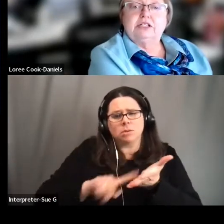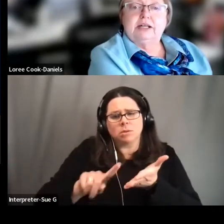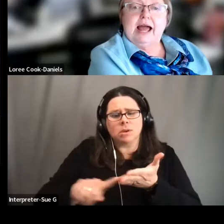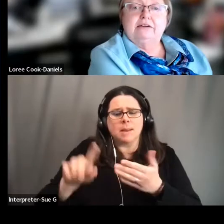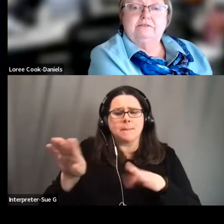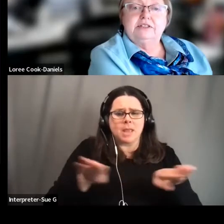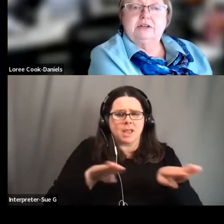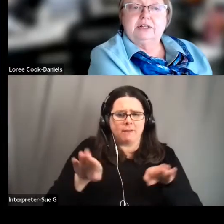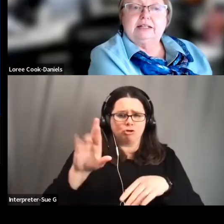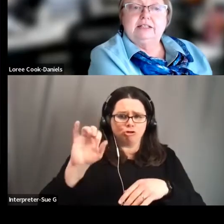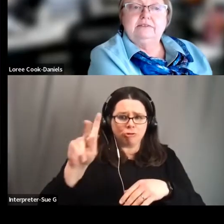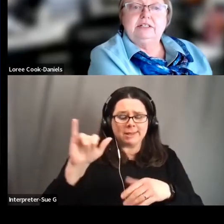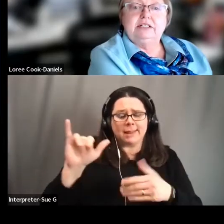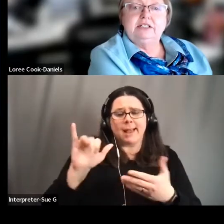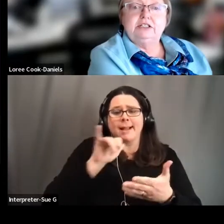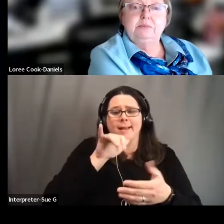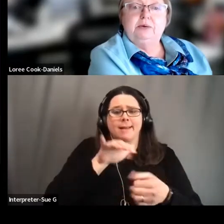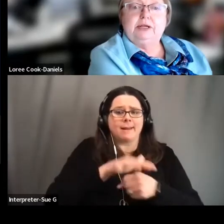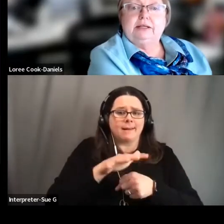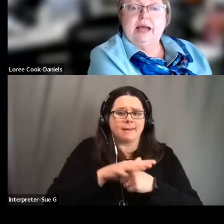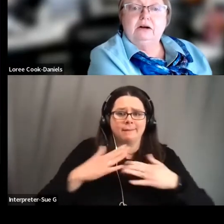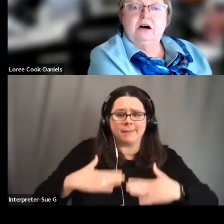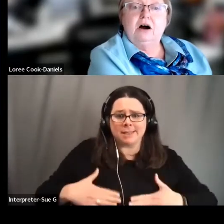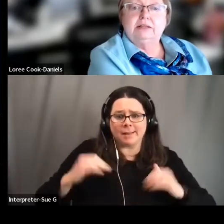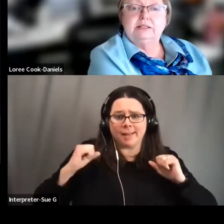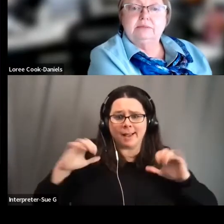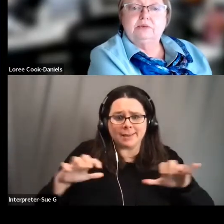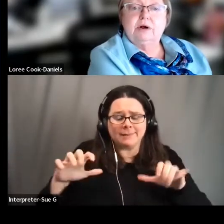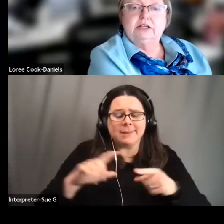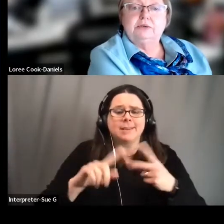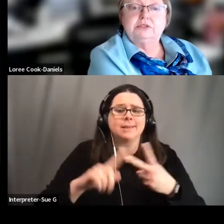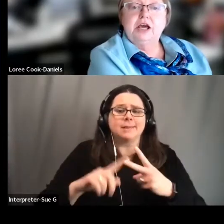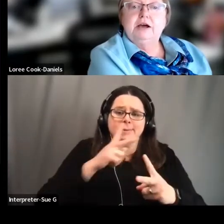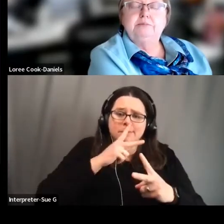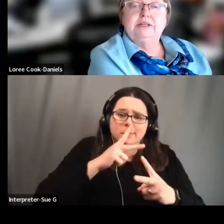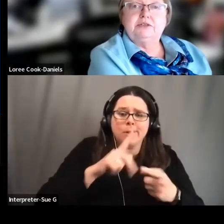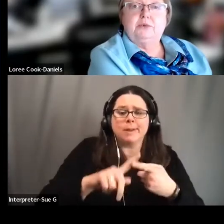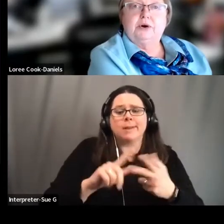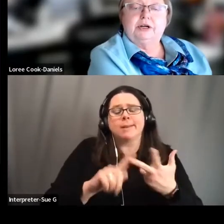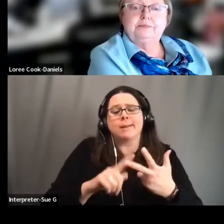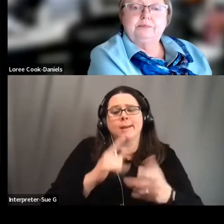such as lack of physical activity, smoking, alcoholism, drug use, missed work.